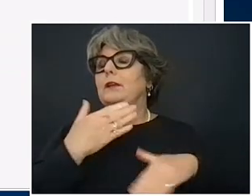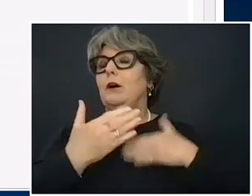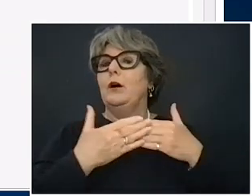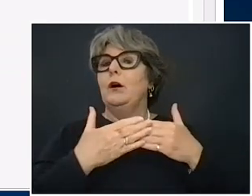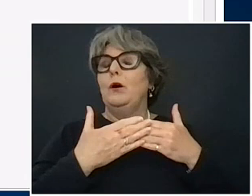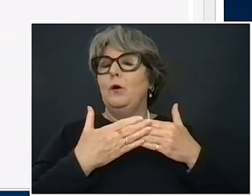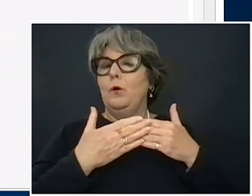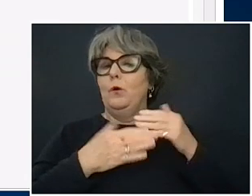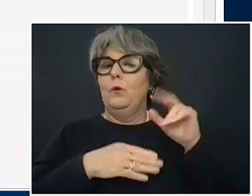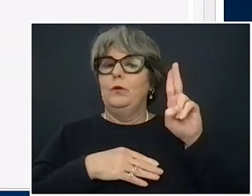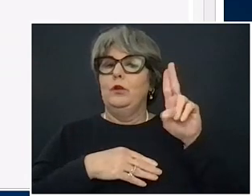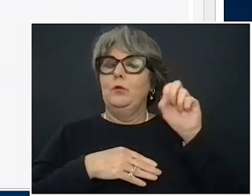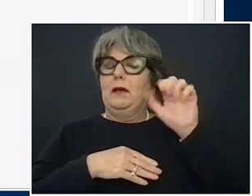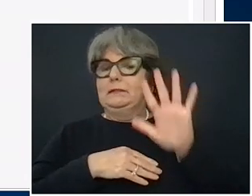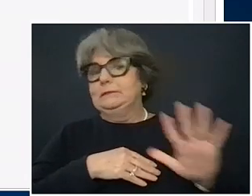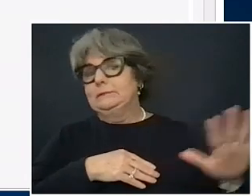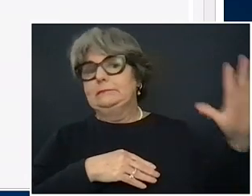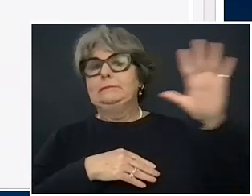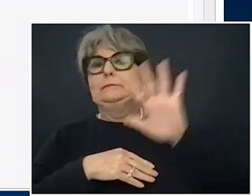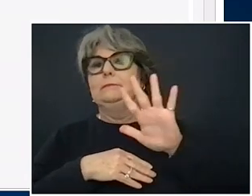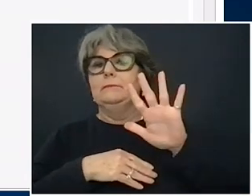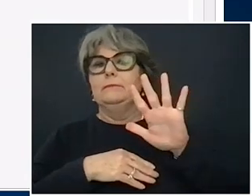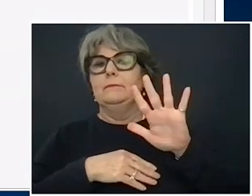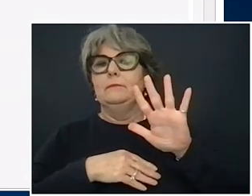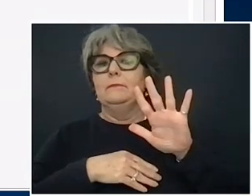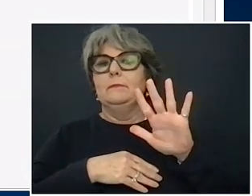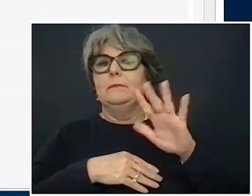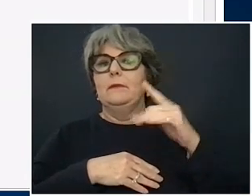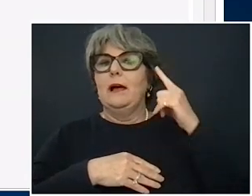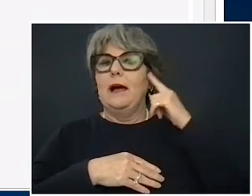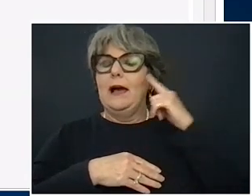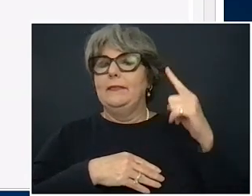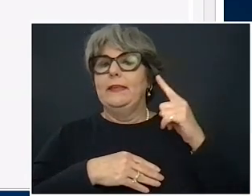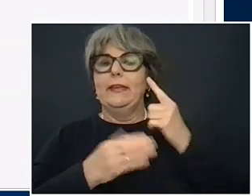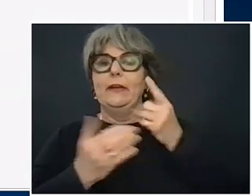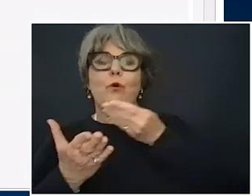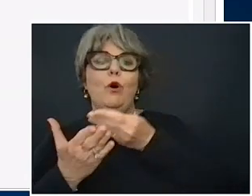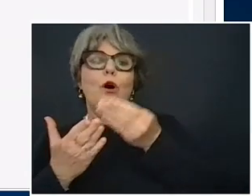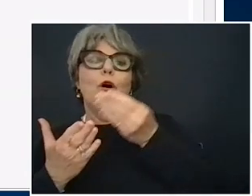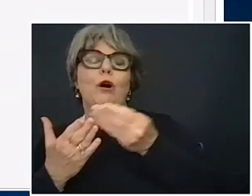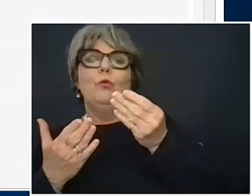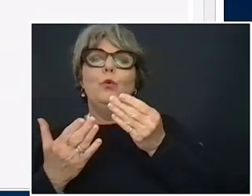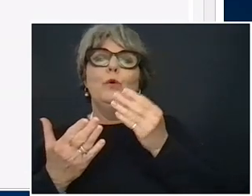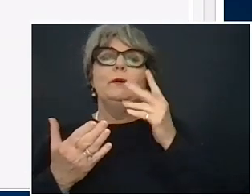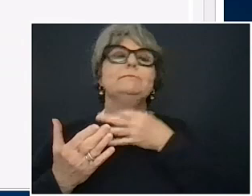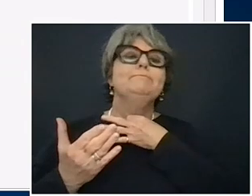in fact create nothing but accreditor shopping and nothing but a race to the